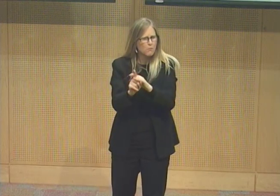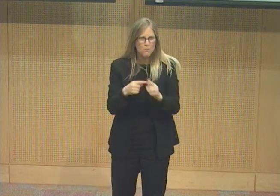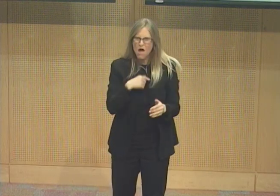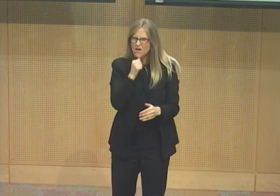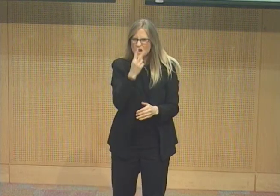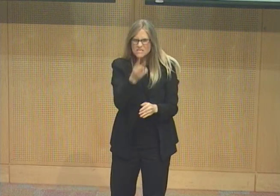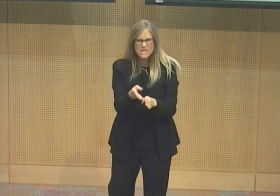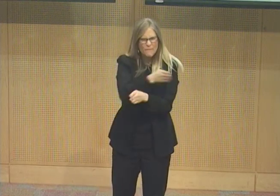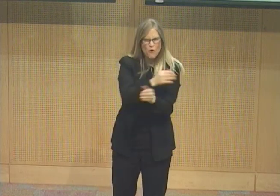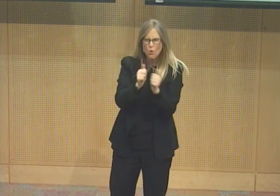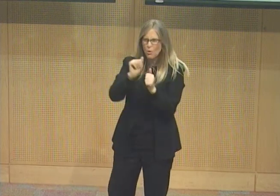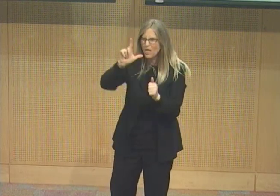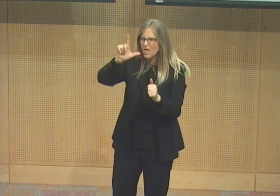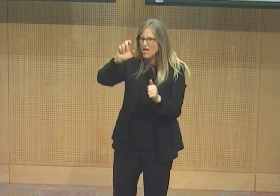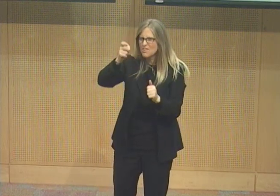the same polarizing patterns, appear...